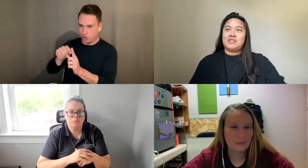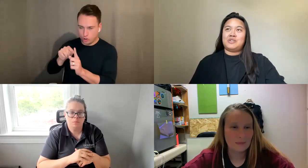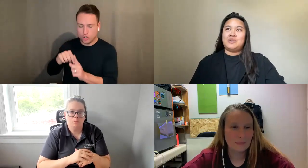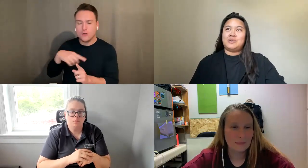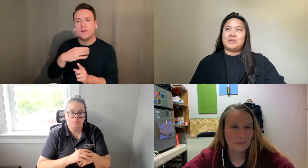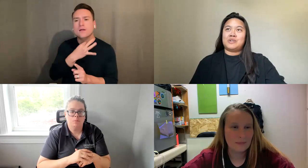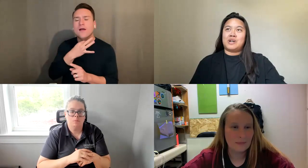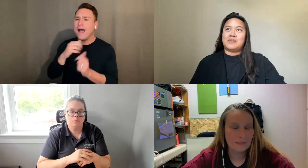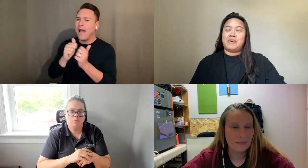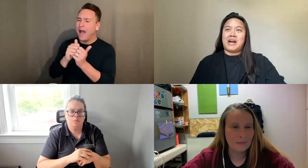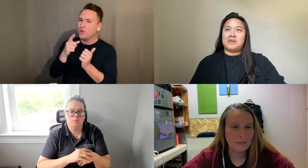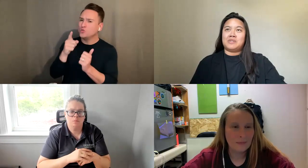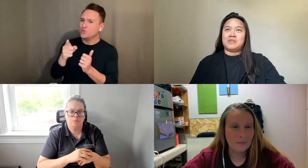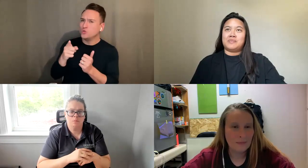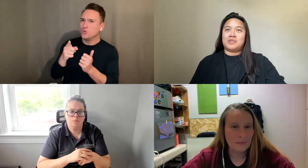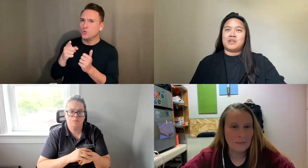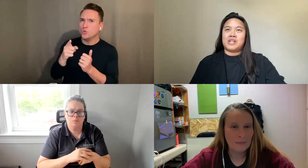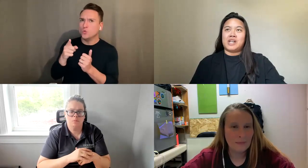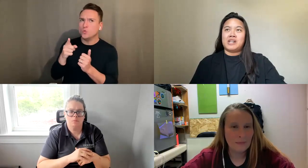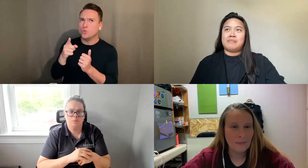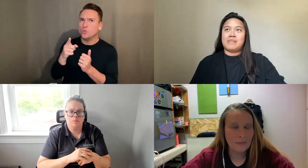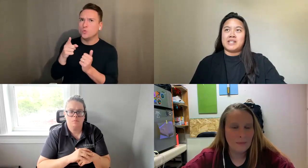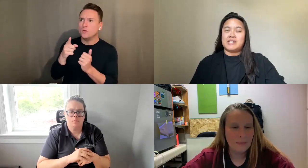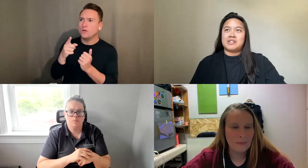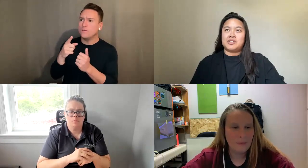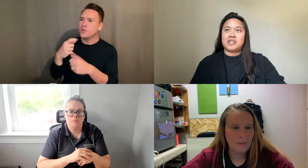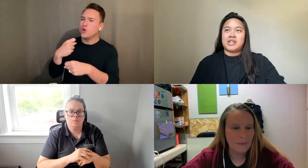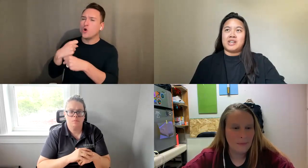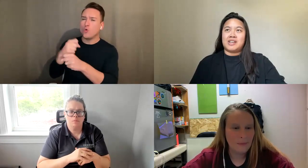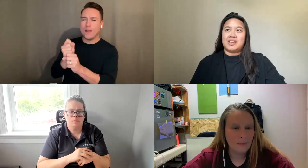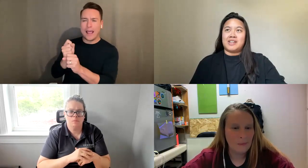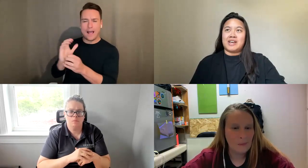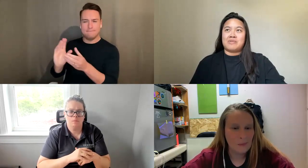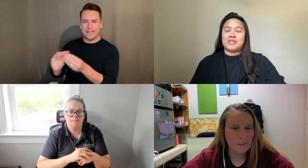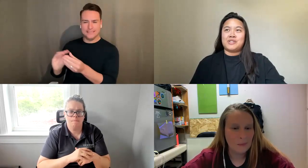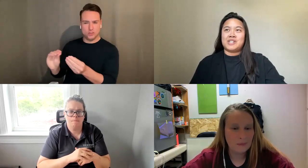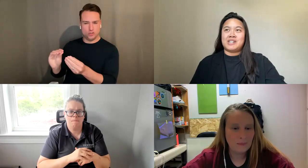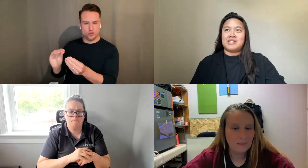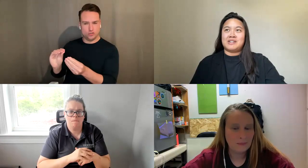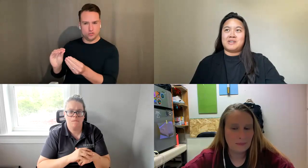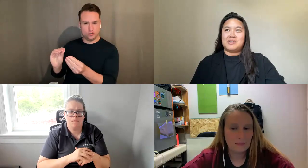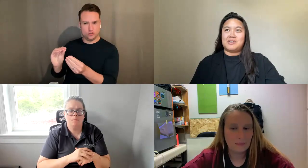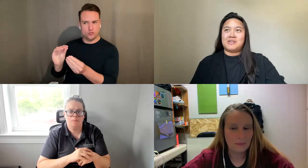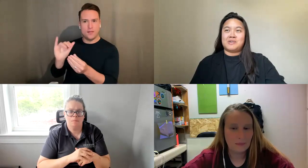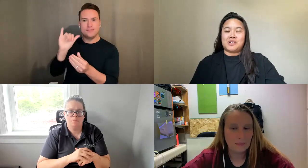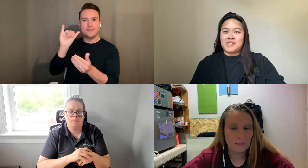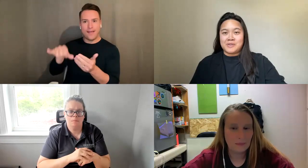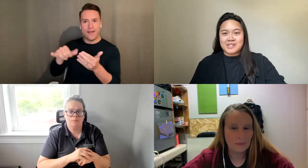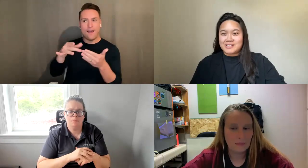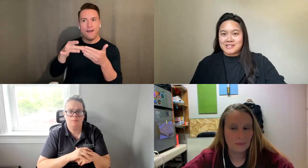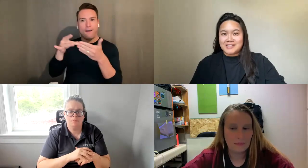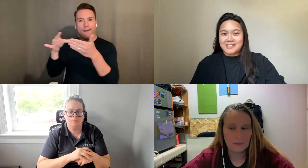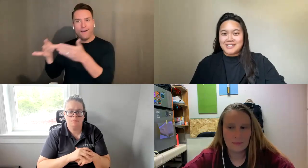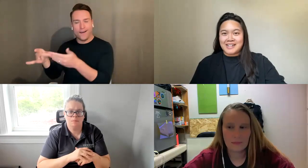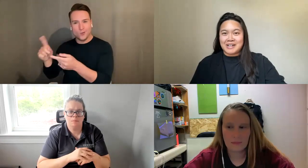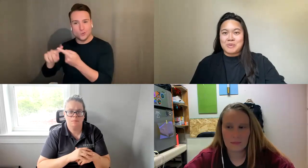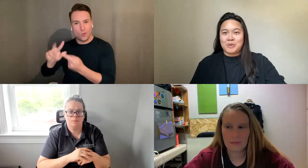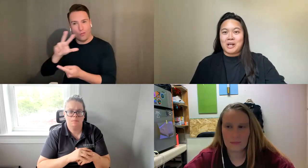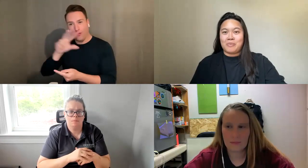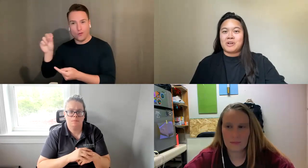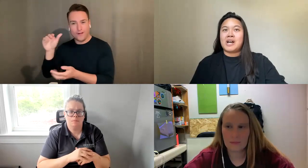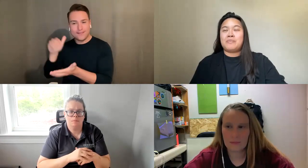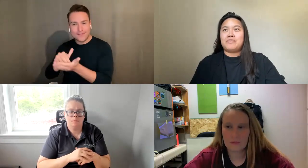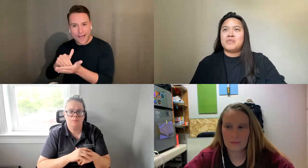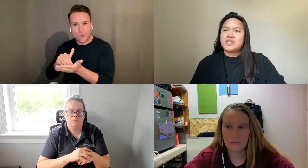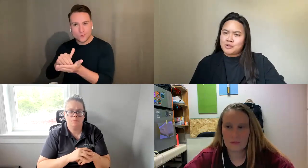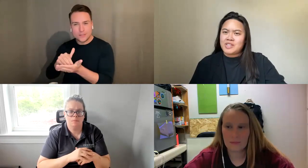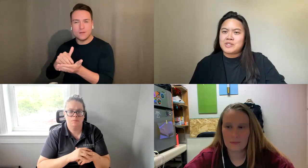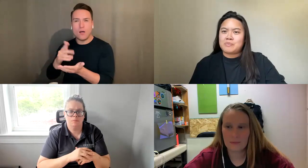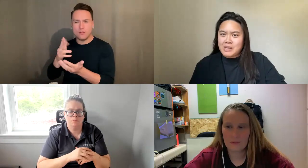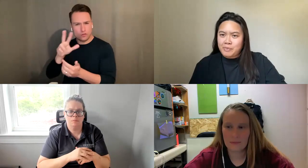How did you go about creating a message that resulted in 30,000 people was it 30,000 people